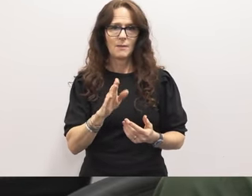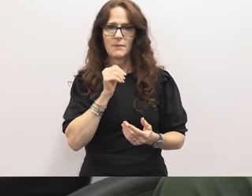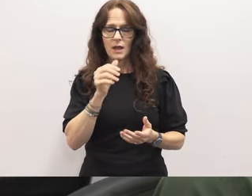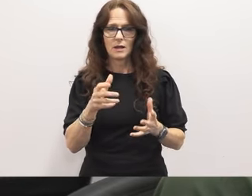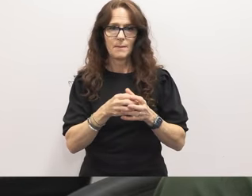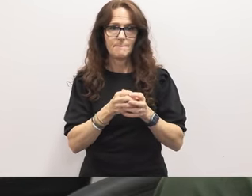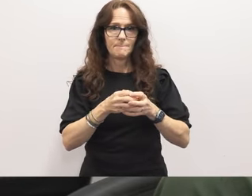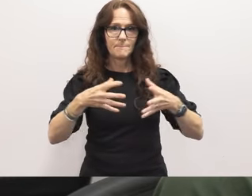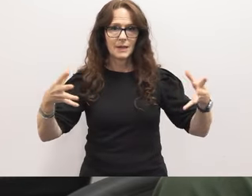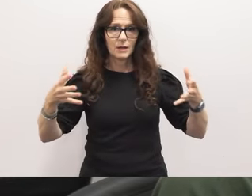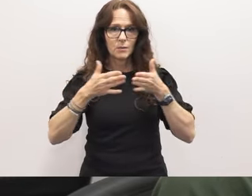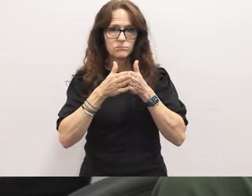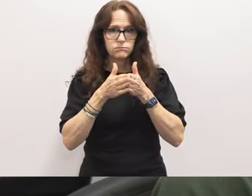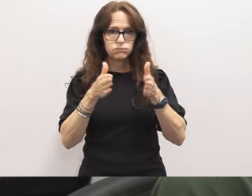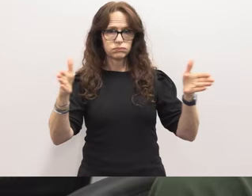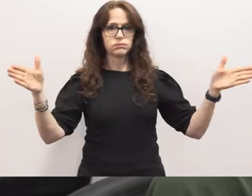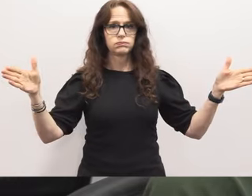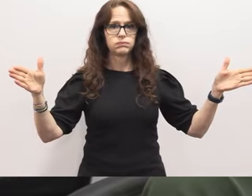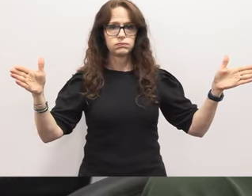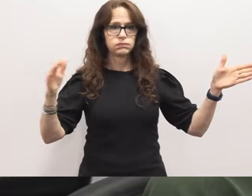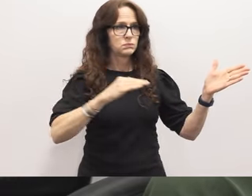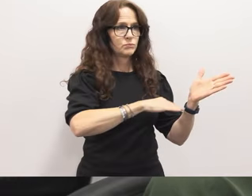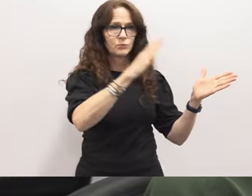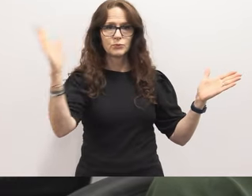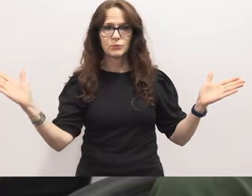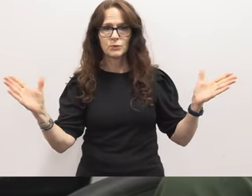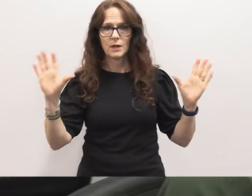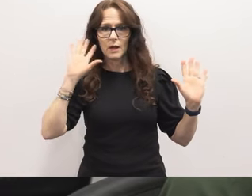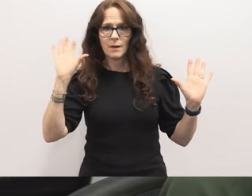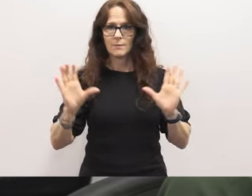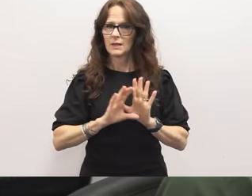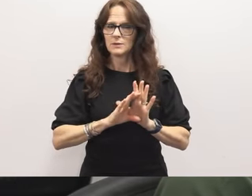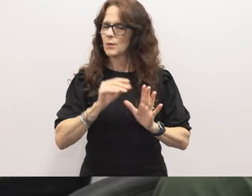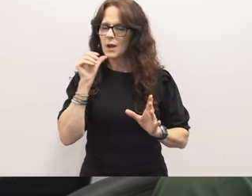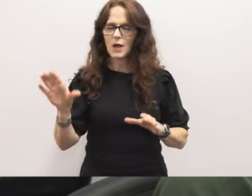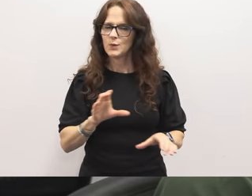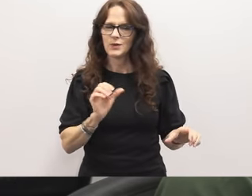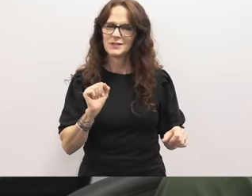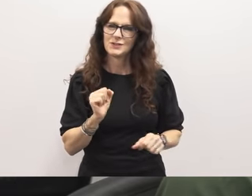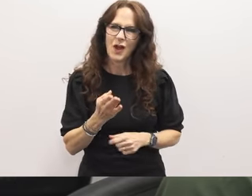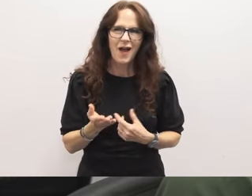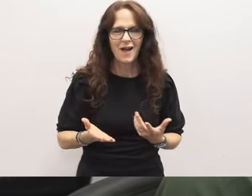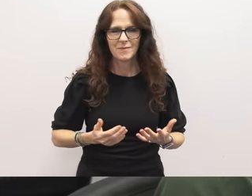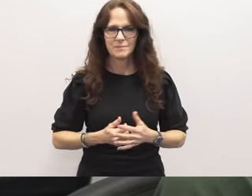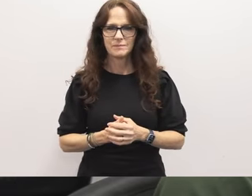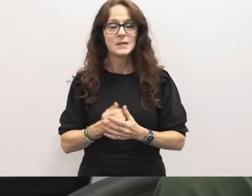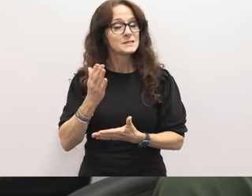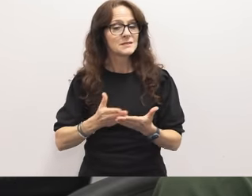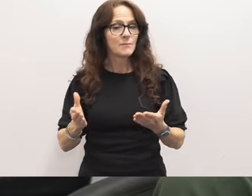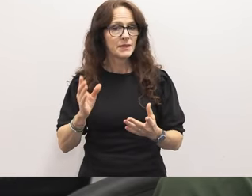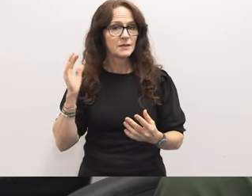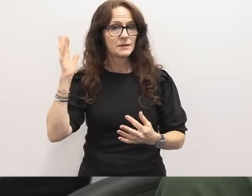a broader spectrum, a broader picture of it, then I'm not sure we're doing our job. So I think that's something that's to come. I can't wait.